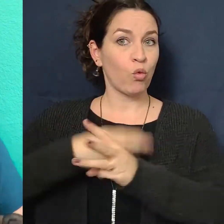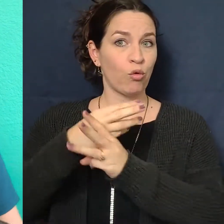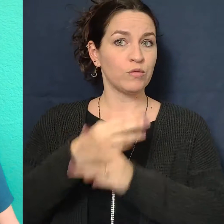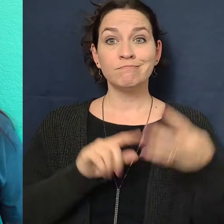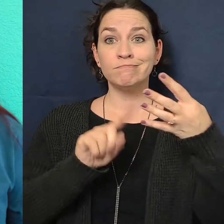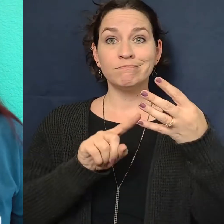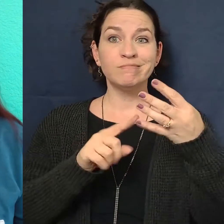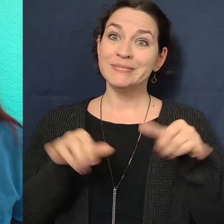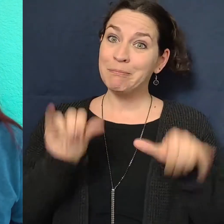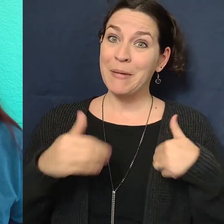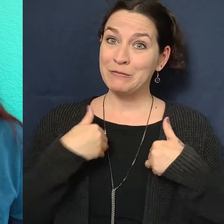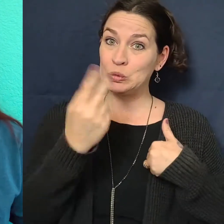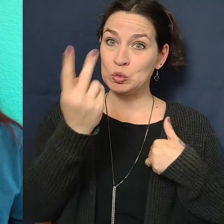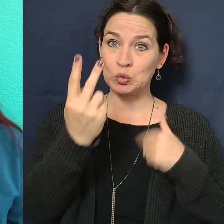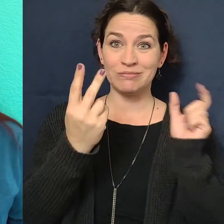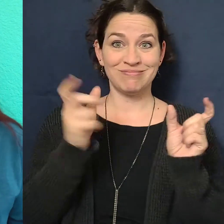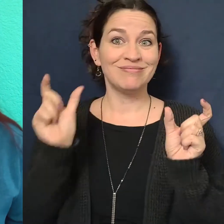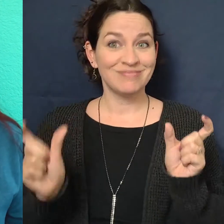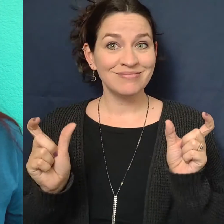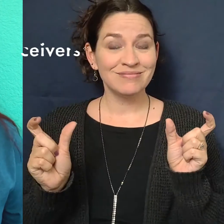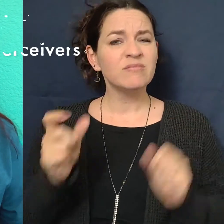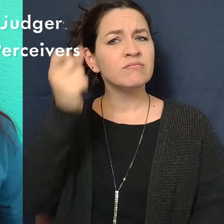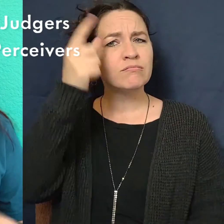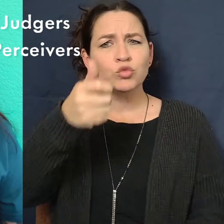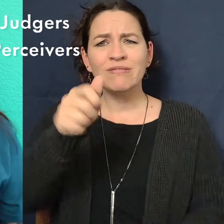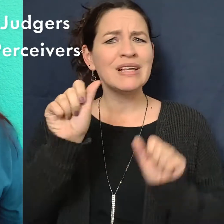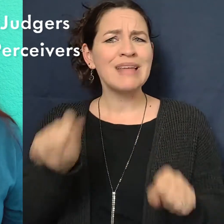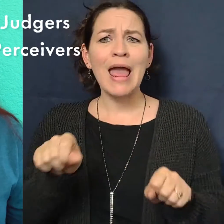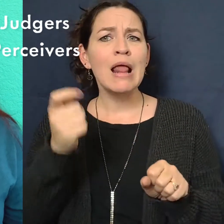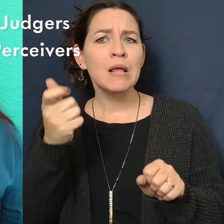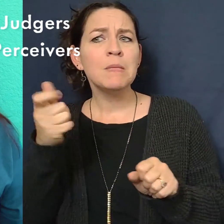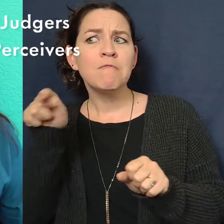around them. We have two letters, and just like with all of the other pairs, everyone can do both and